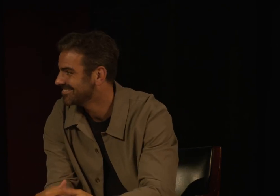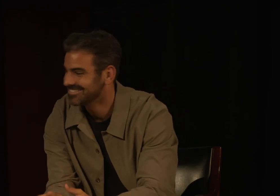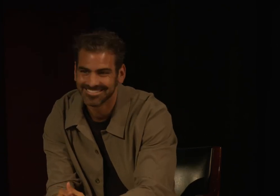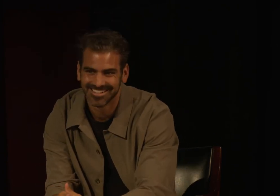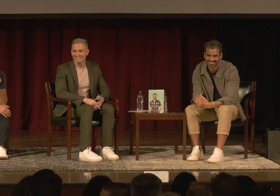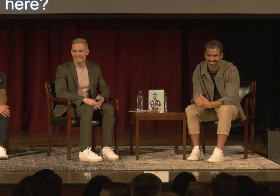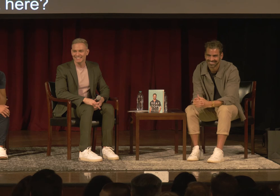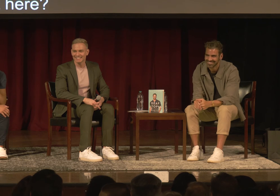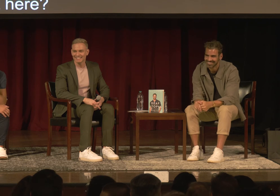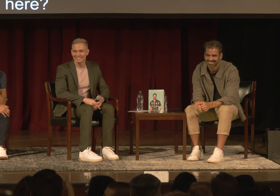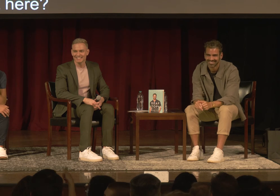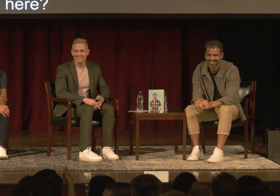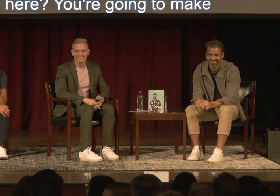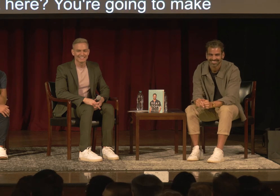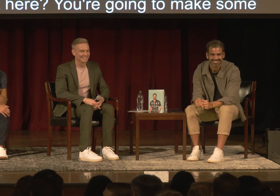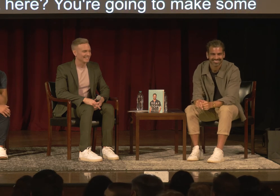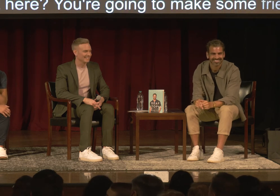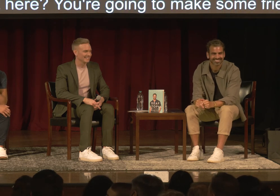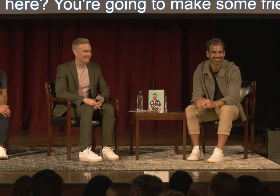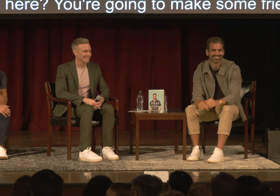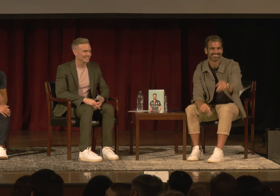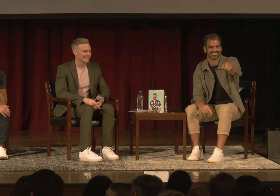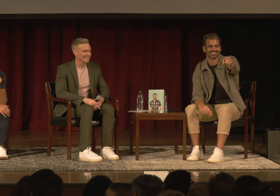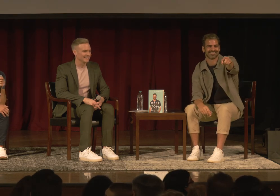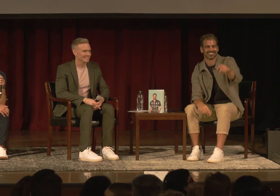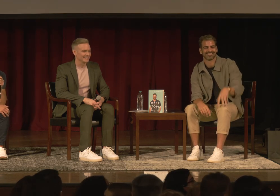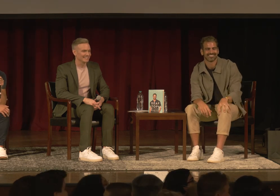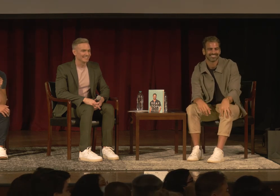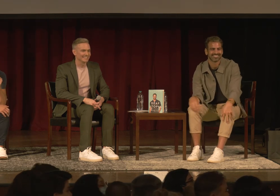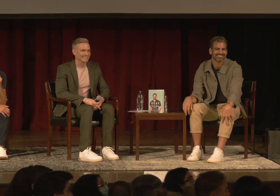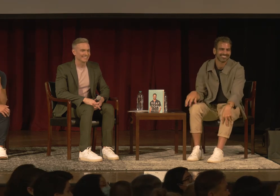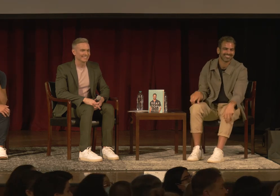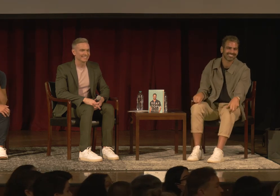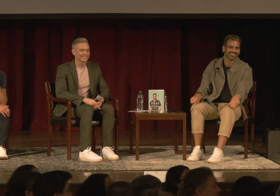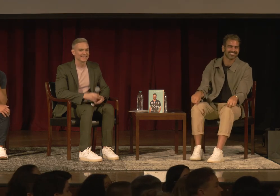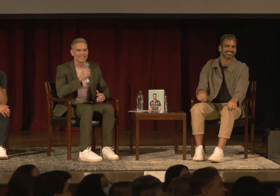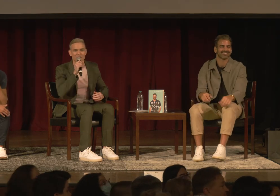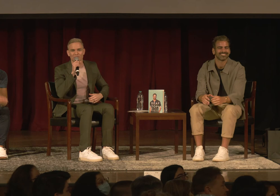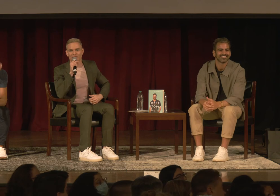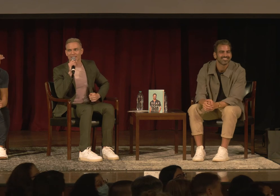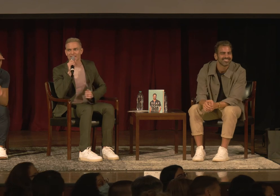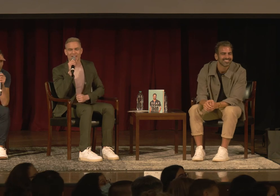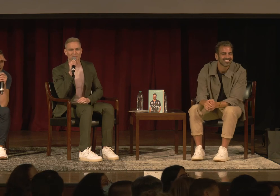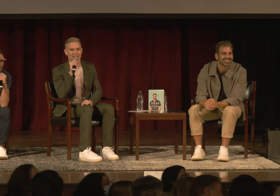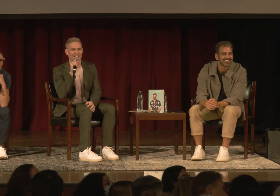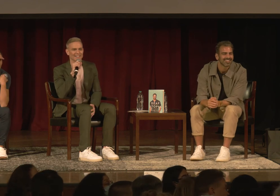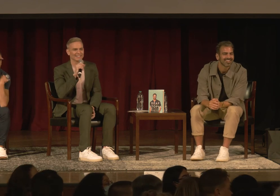tonight, I think. Right here. Thank you for the lights,it helps a lot.